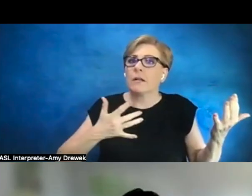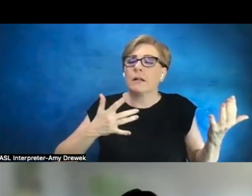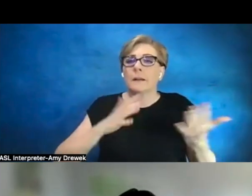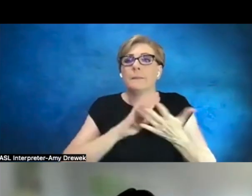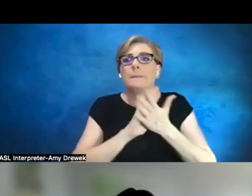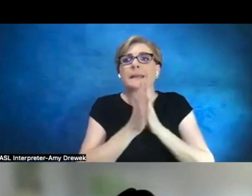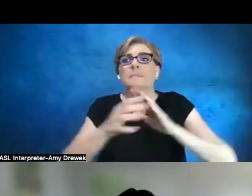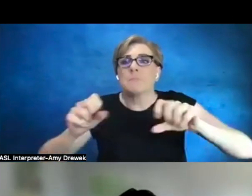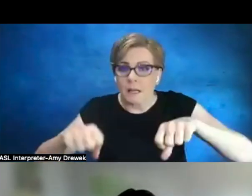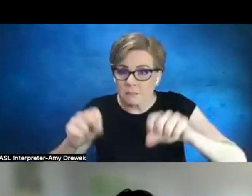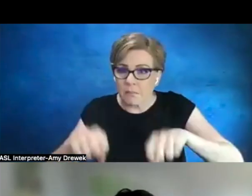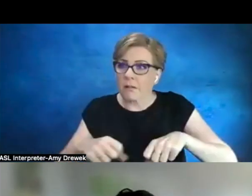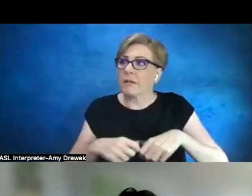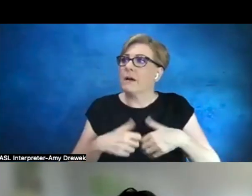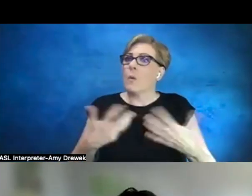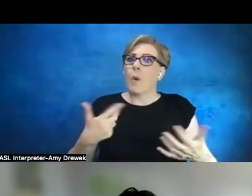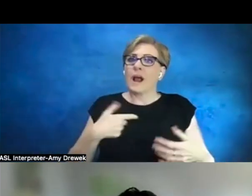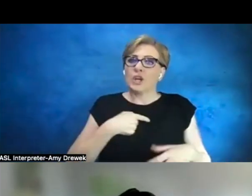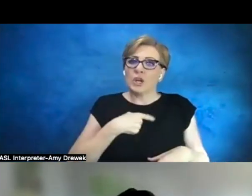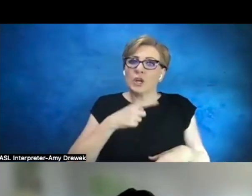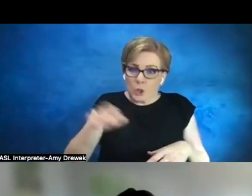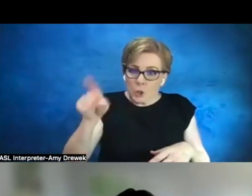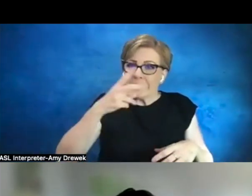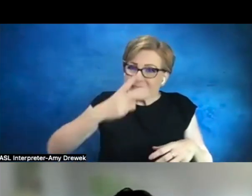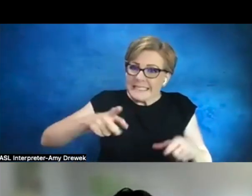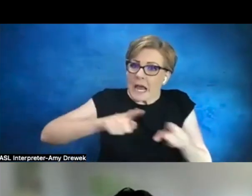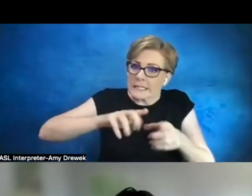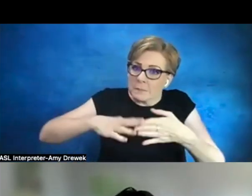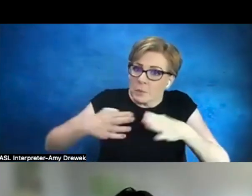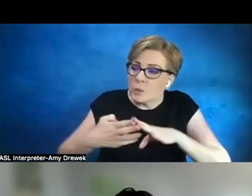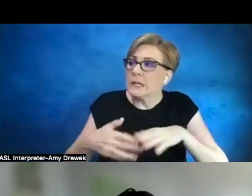What you think you can do. That, I think, is such a -- I really